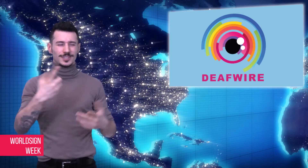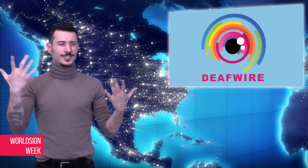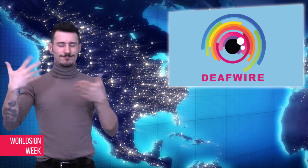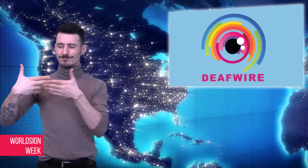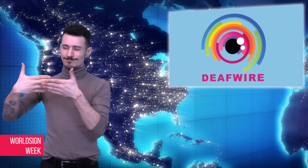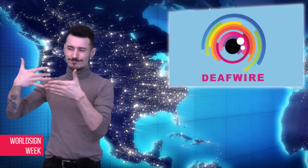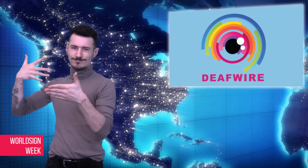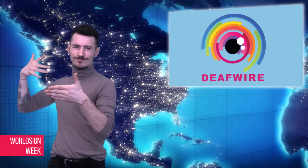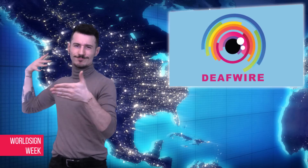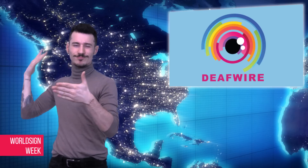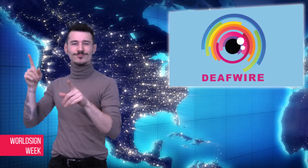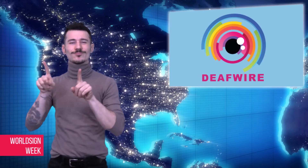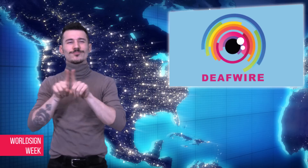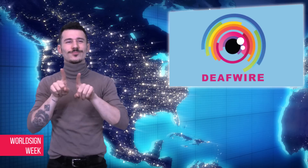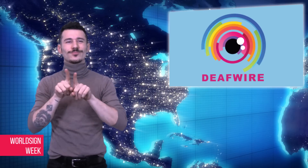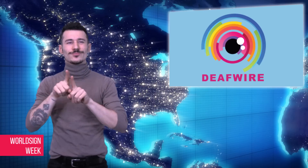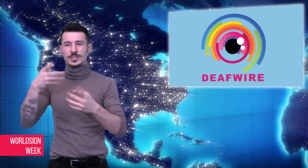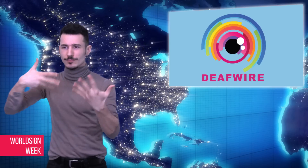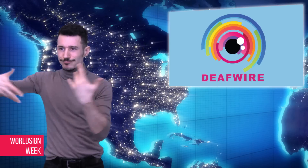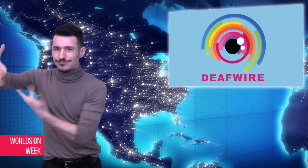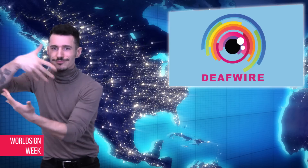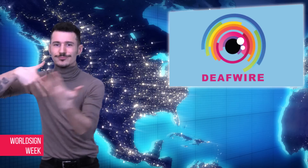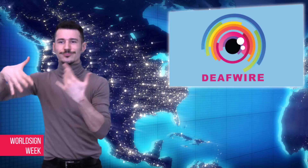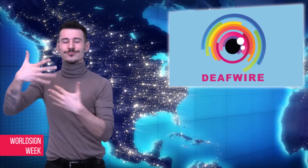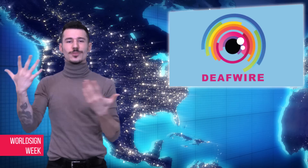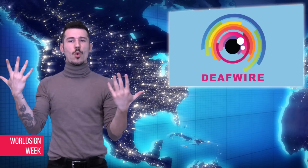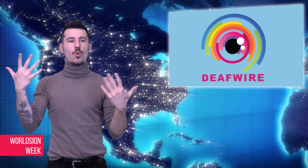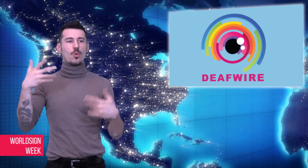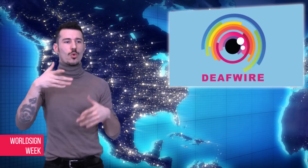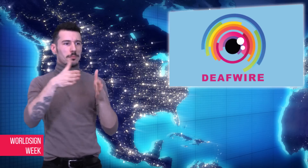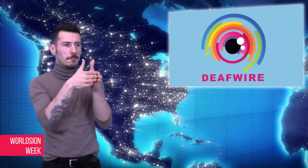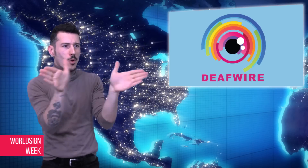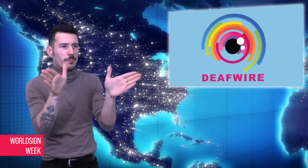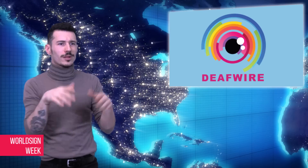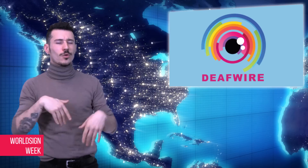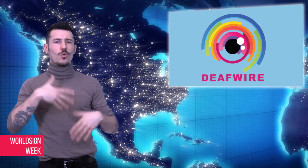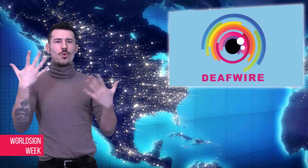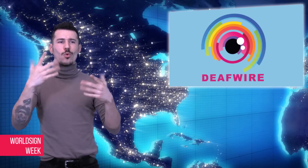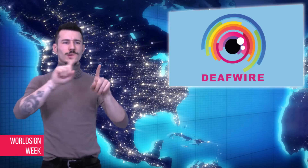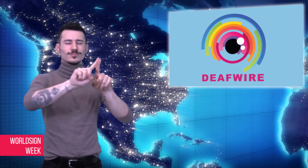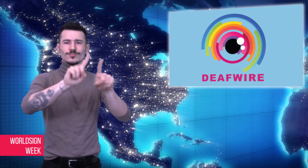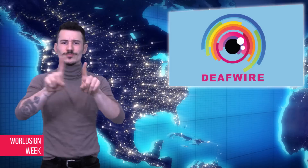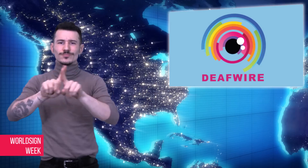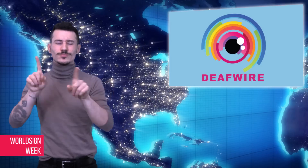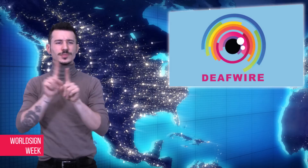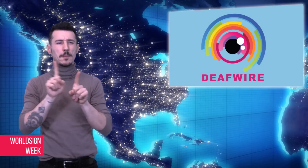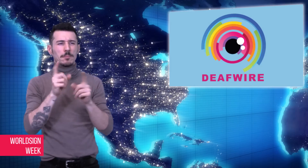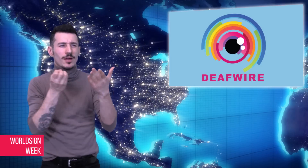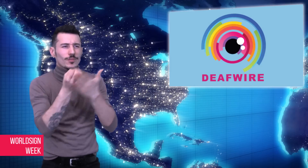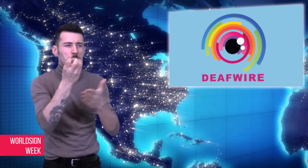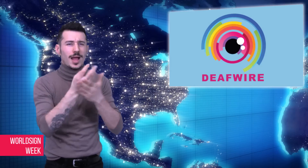announcements regarding transport connections or safety notices at